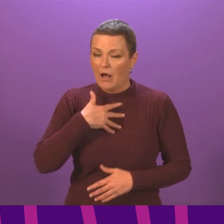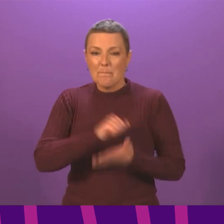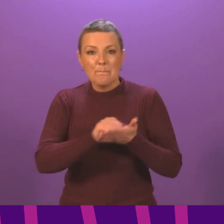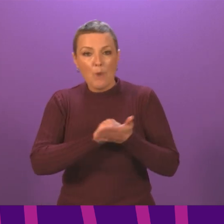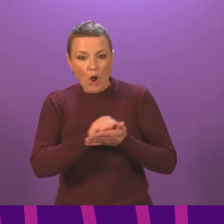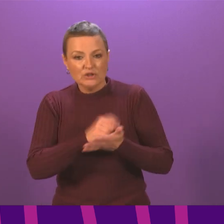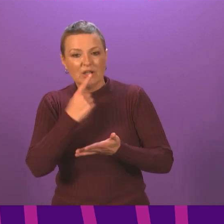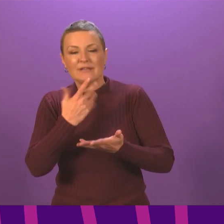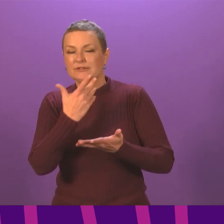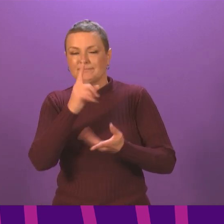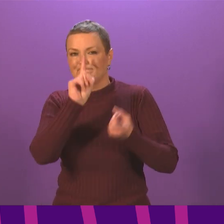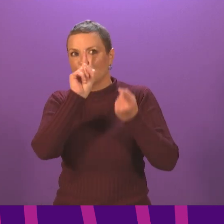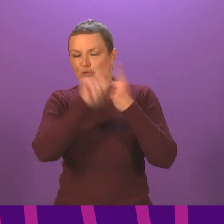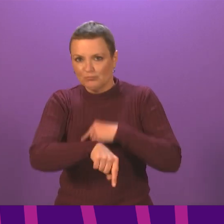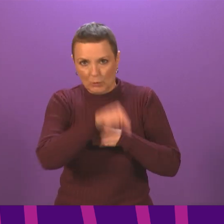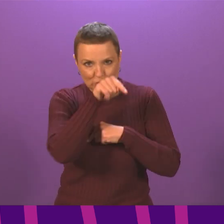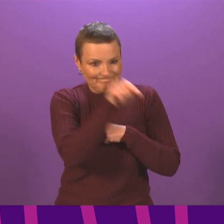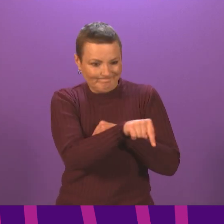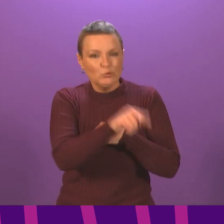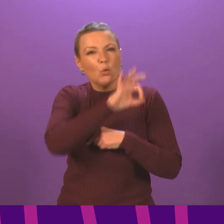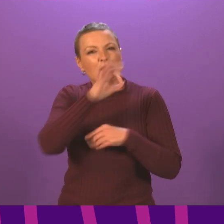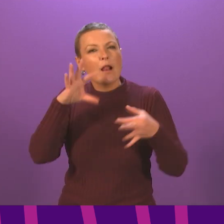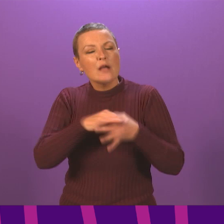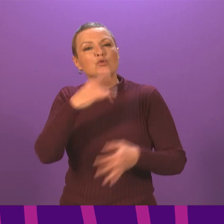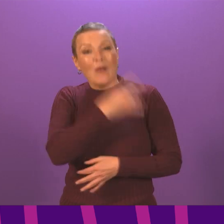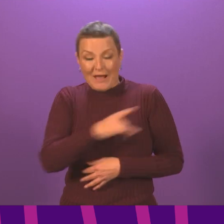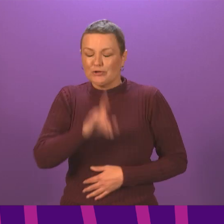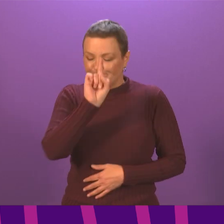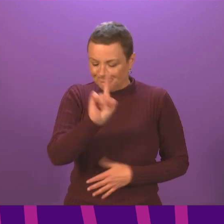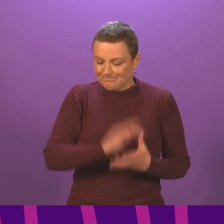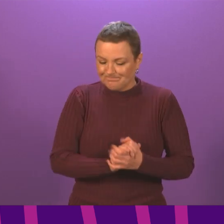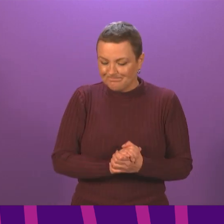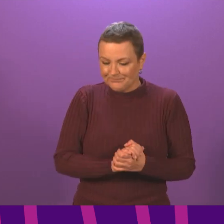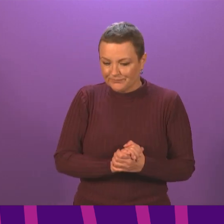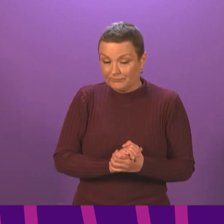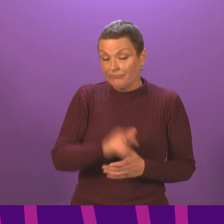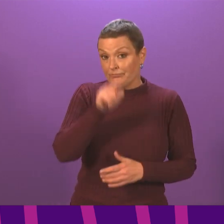answering part of her question on Lanarkshire, so I hope that I cover it now. The introduction